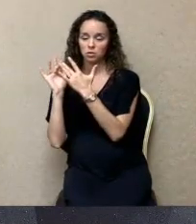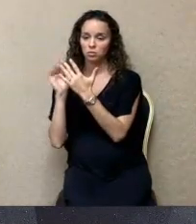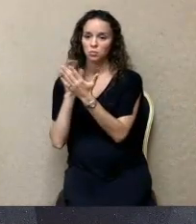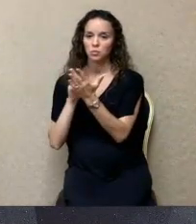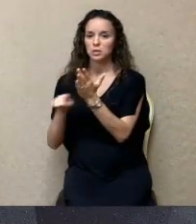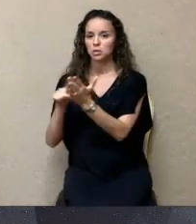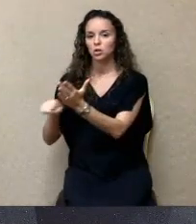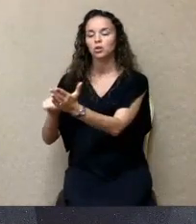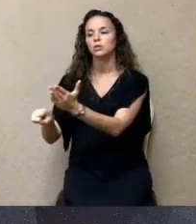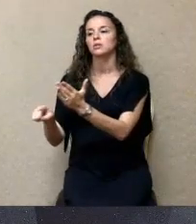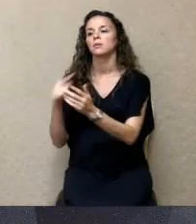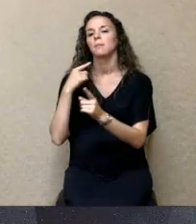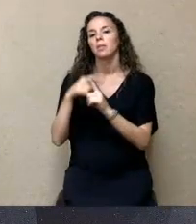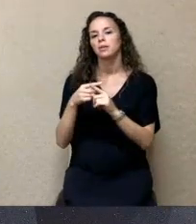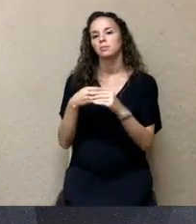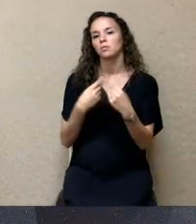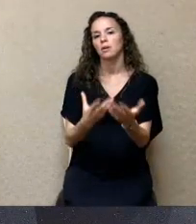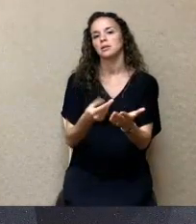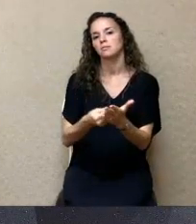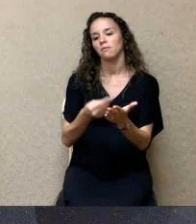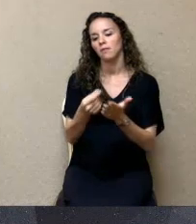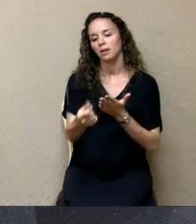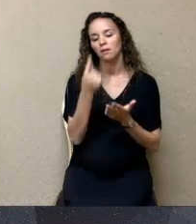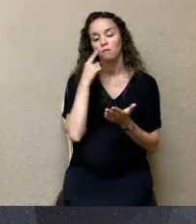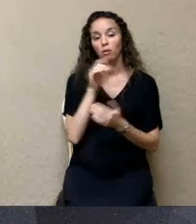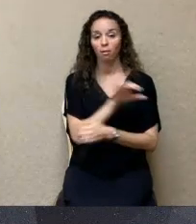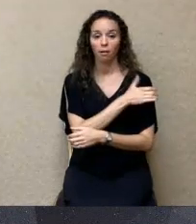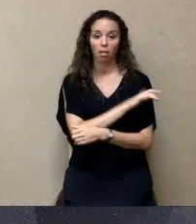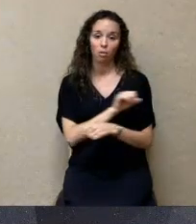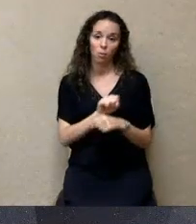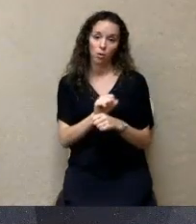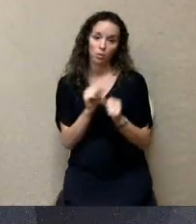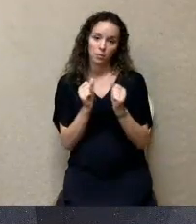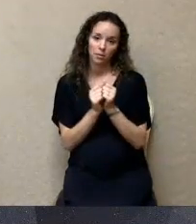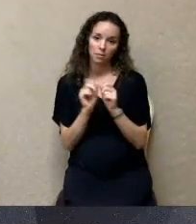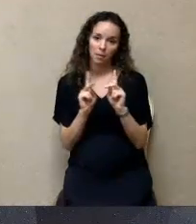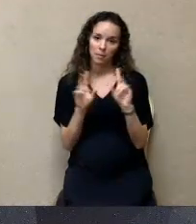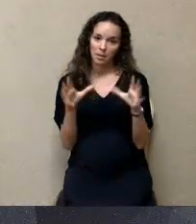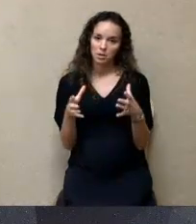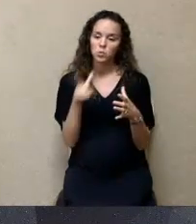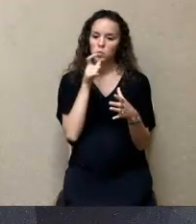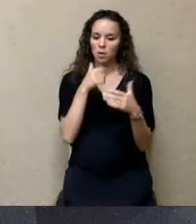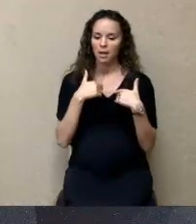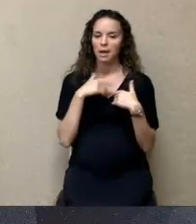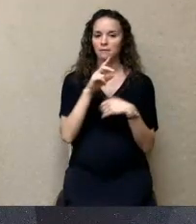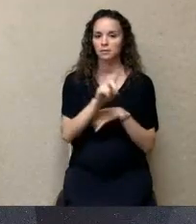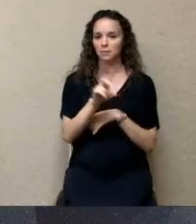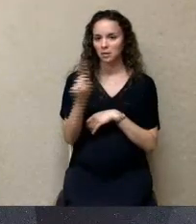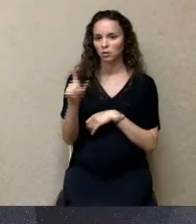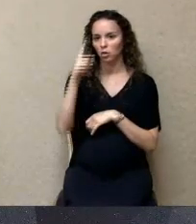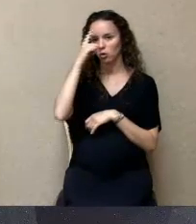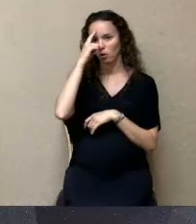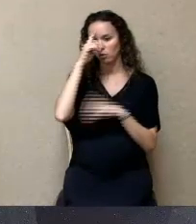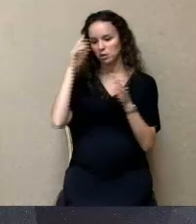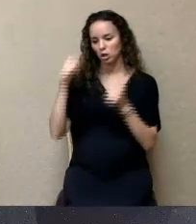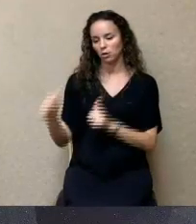It also funds clinical work with populations who have developmental or neuro-degenerative diseases,